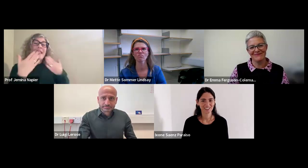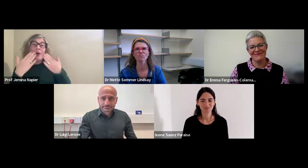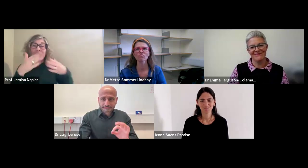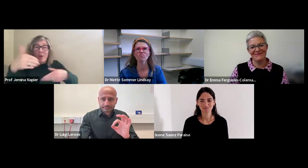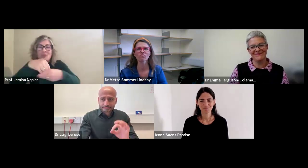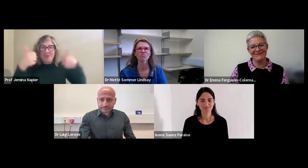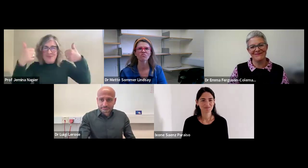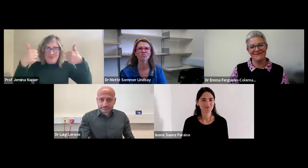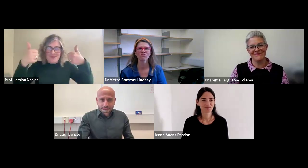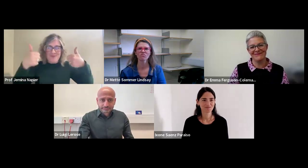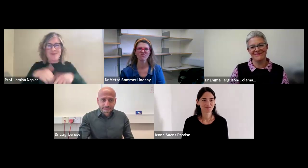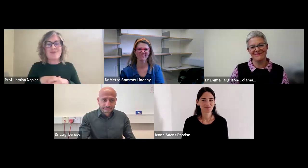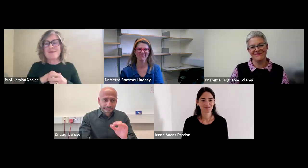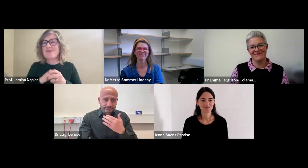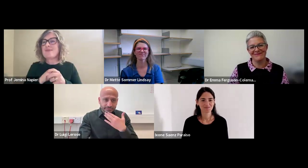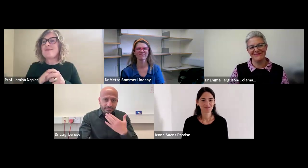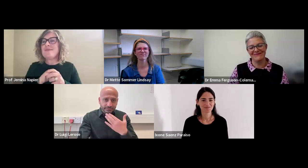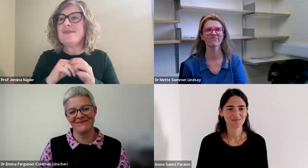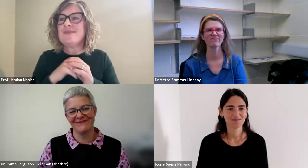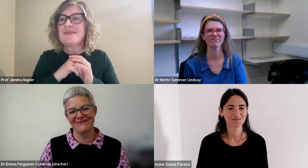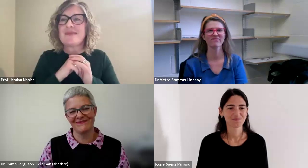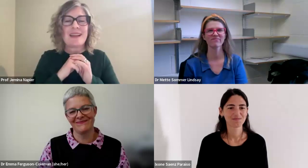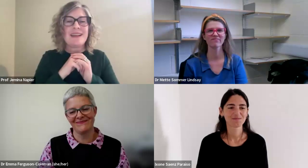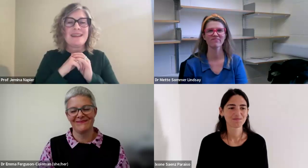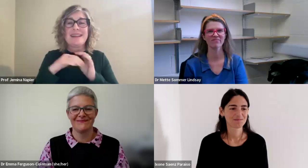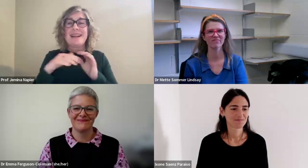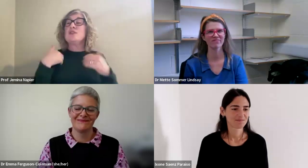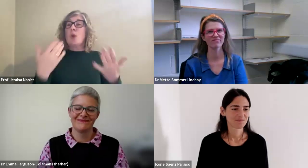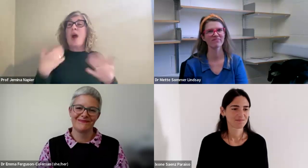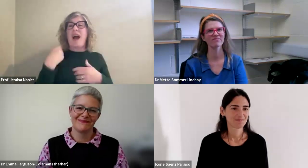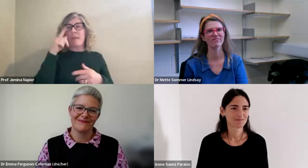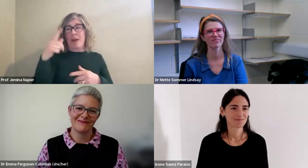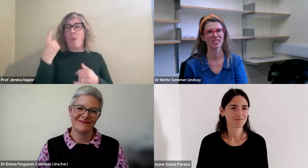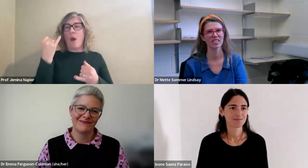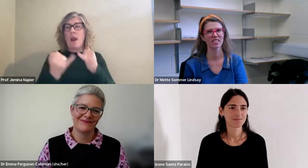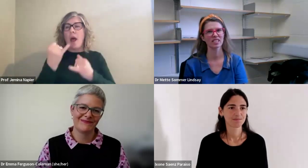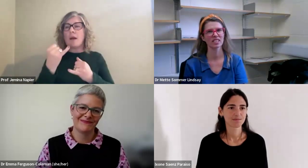in two minutes anyway, Luigi, thank you for your involvement, coming along for the panel. Okay so